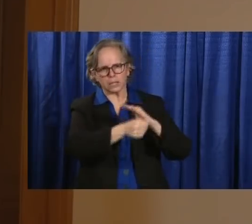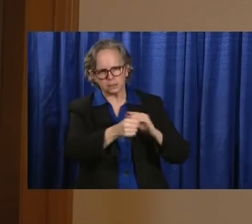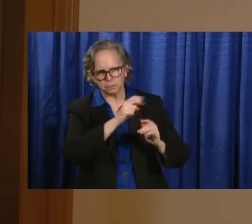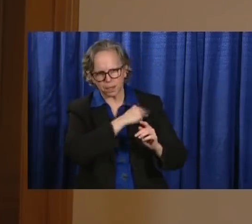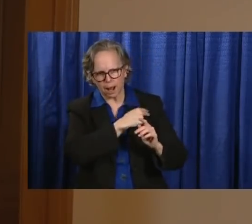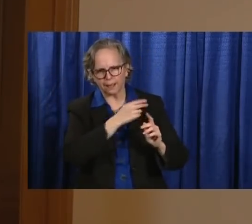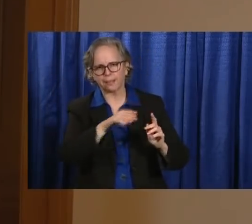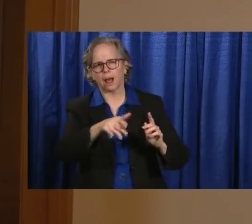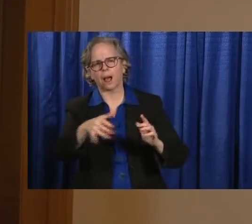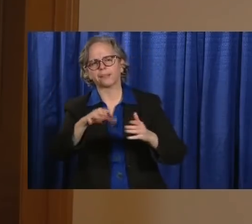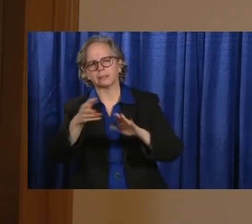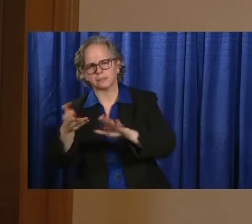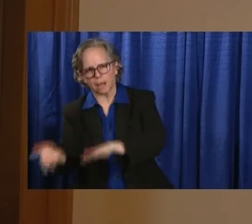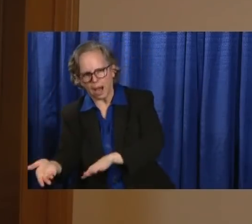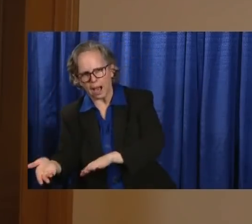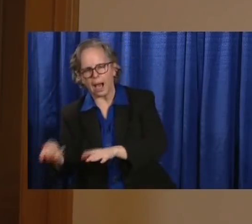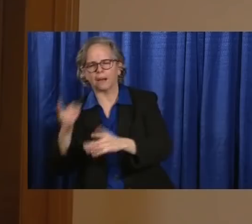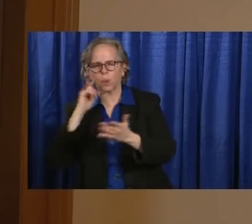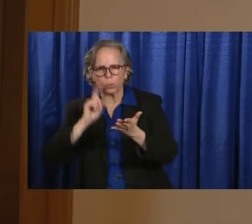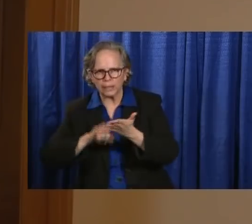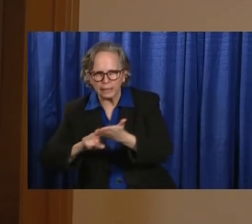I'VE TOLD YOU THAT THE NUMBERS